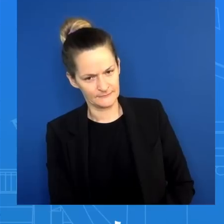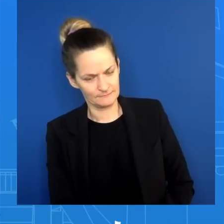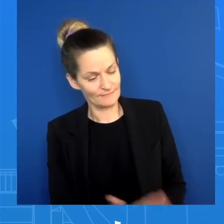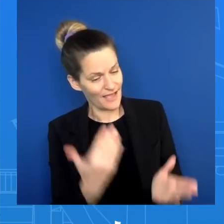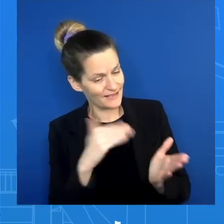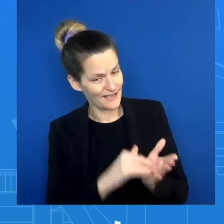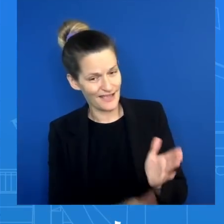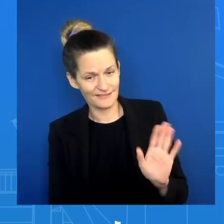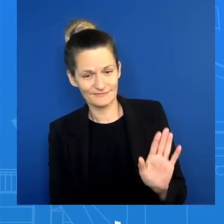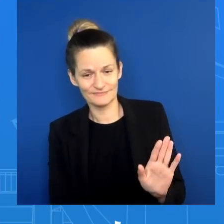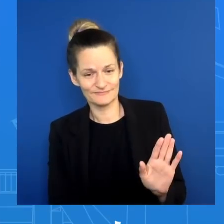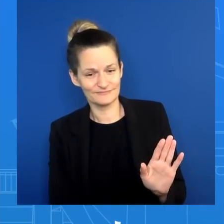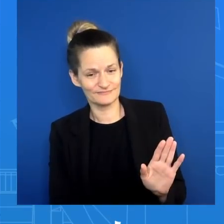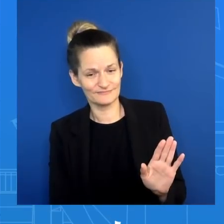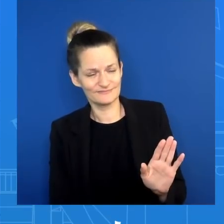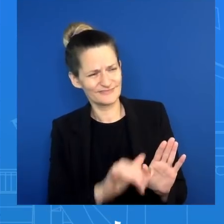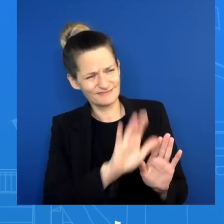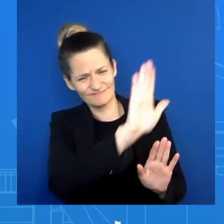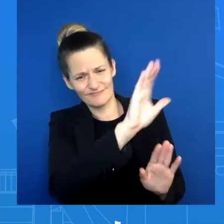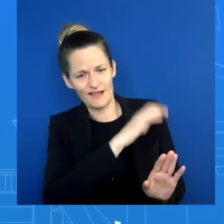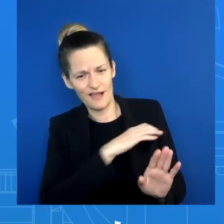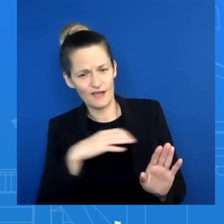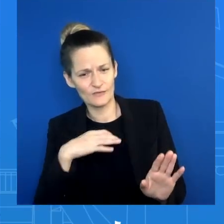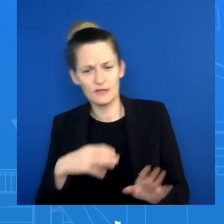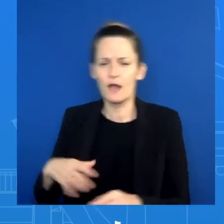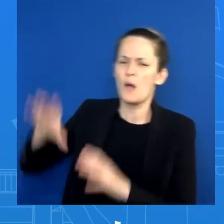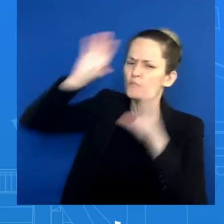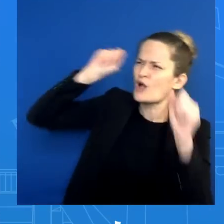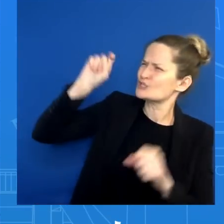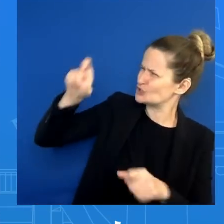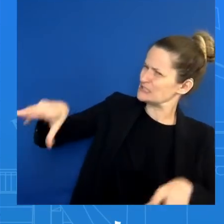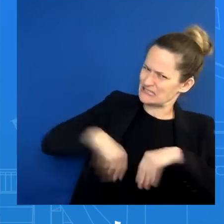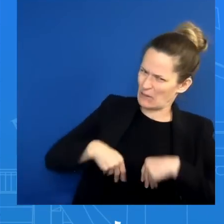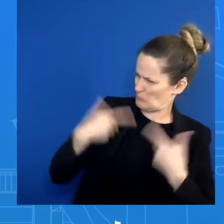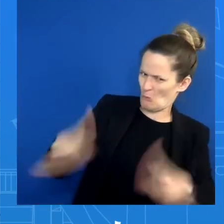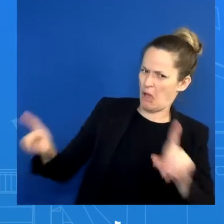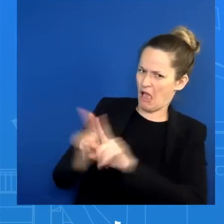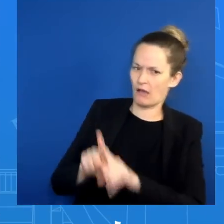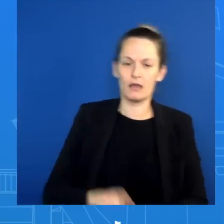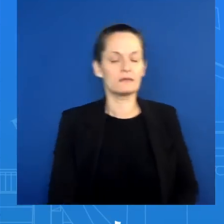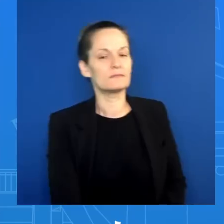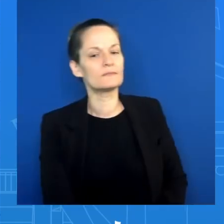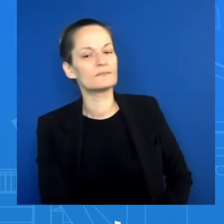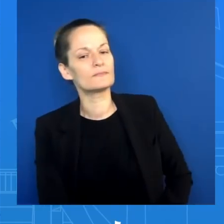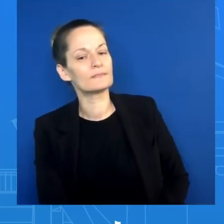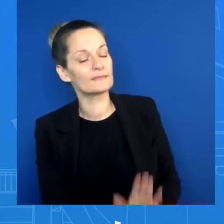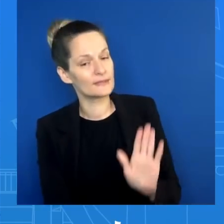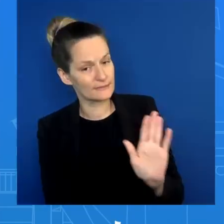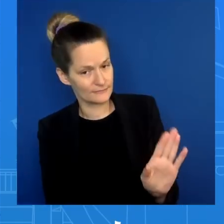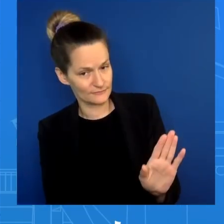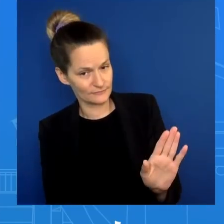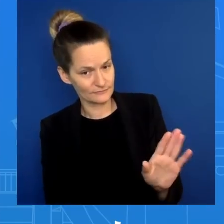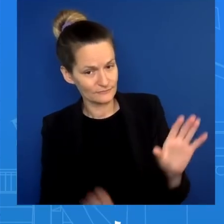just accept that. And this is part of the deal. Ms. Jean-Pierre: The president appreciates working with a lot of these some of the members